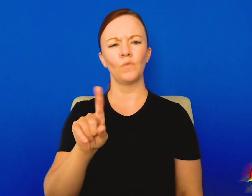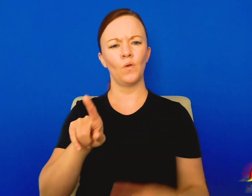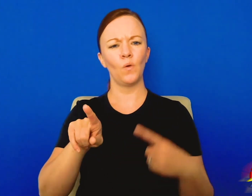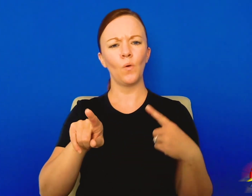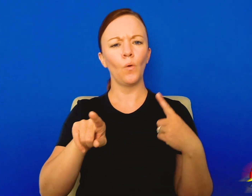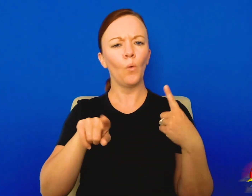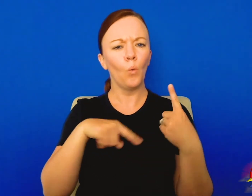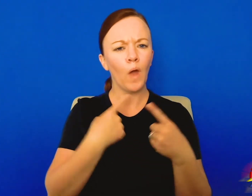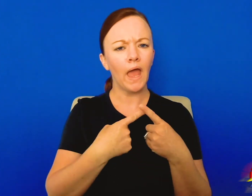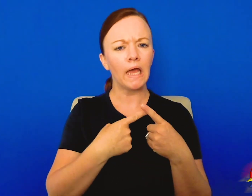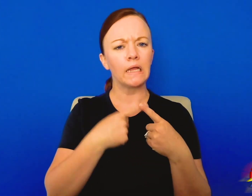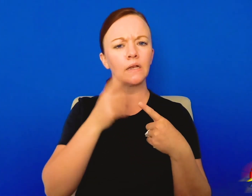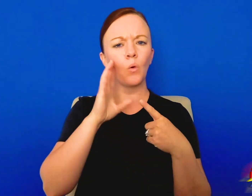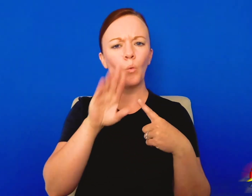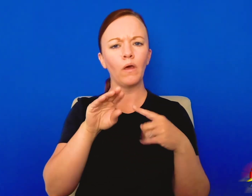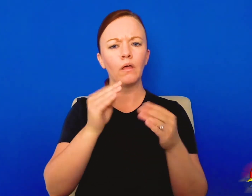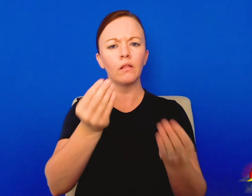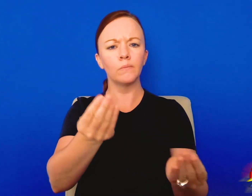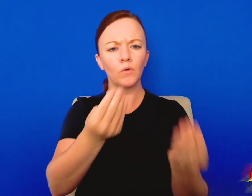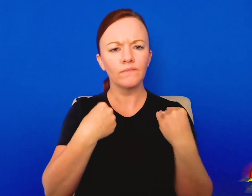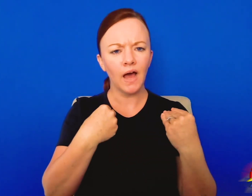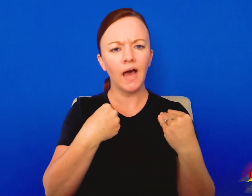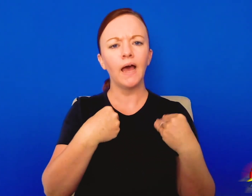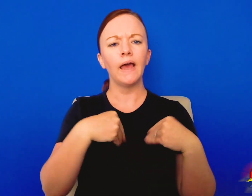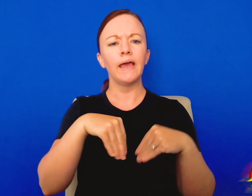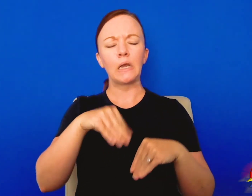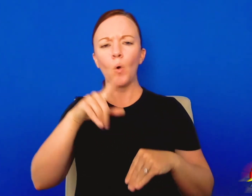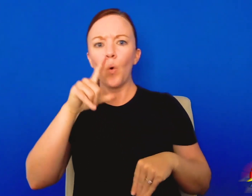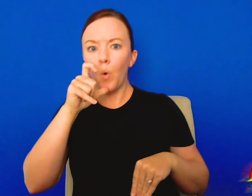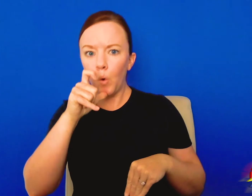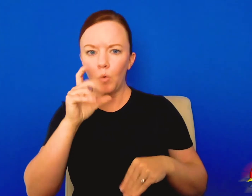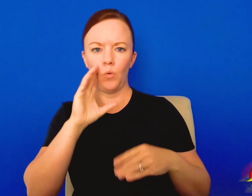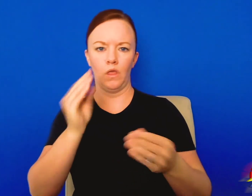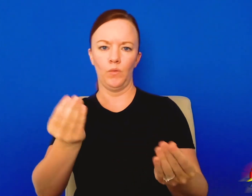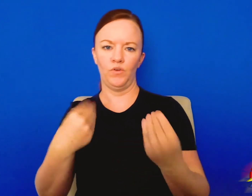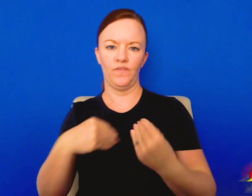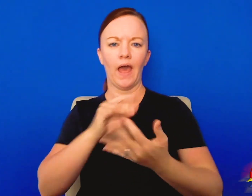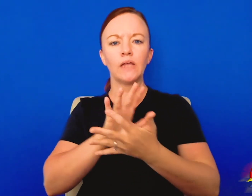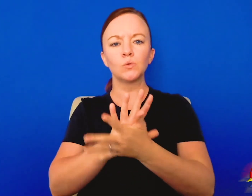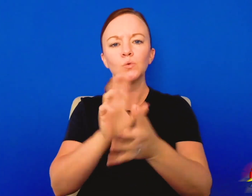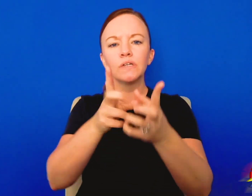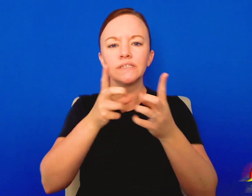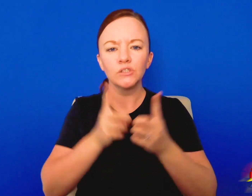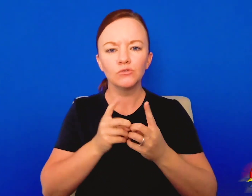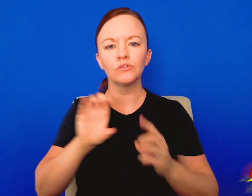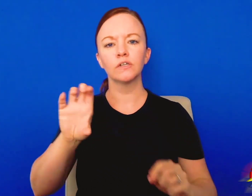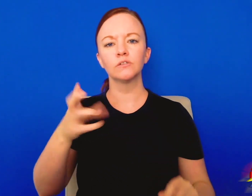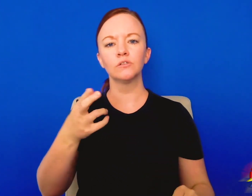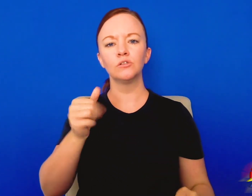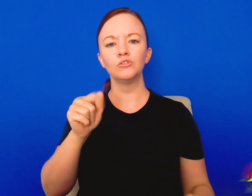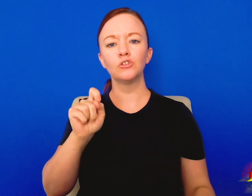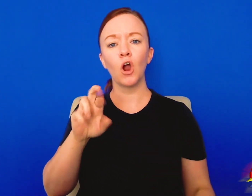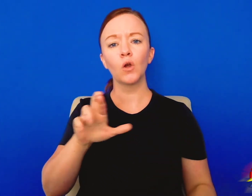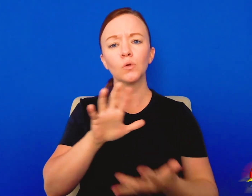QUESTION: WHEN AND WHO WILL PROVIDE SCHOOL DISTRICTS AND CHARTER SCHOOLS HEALTH BENCHMARKS